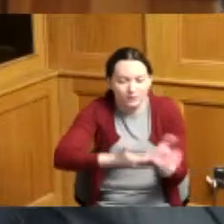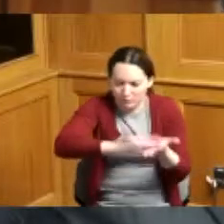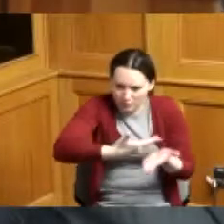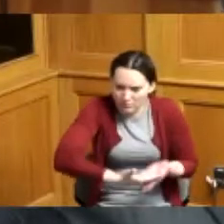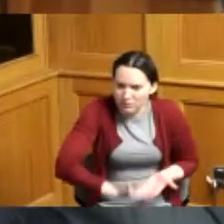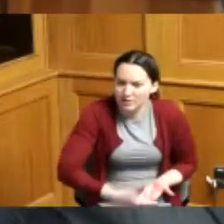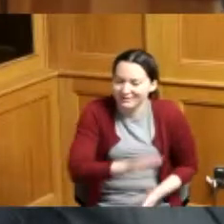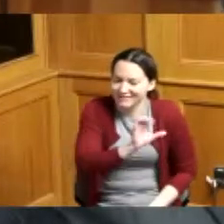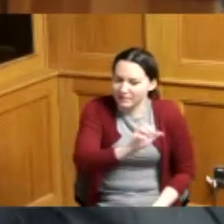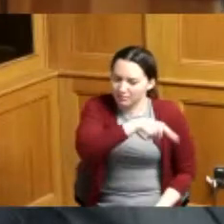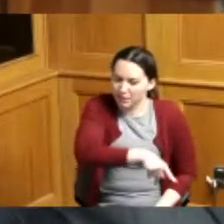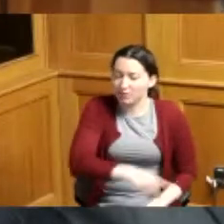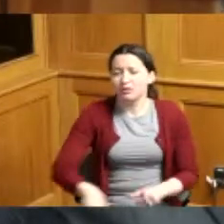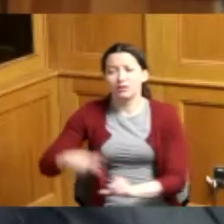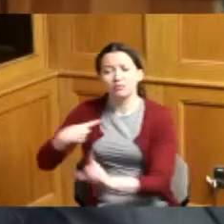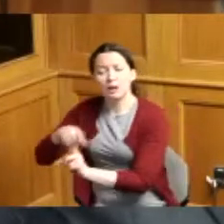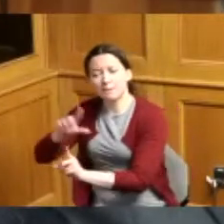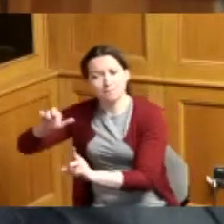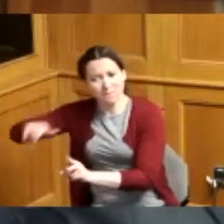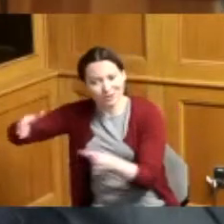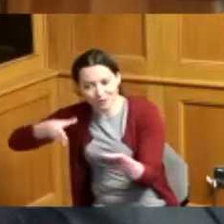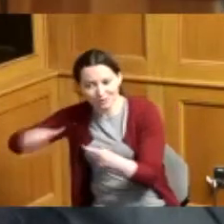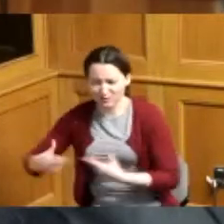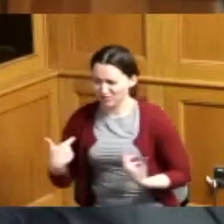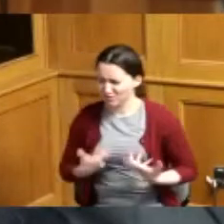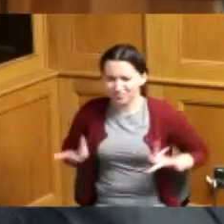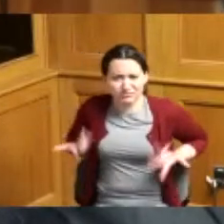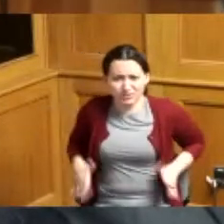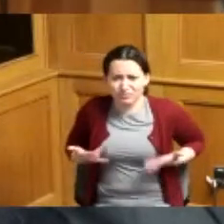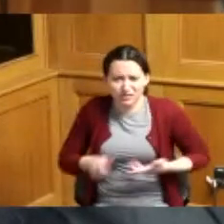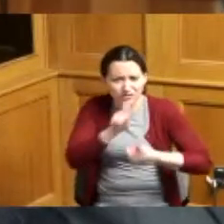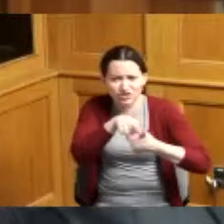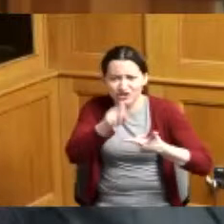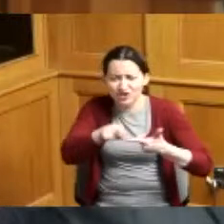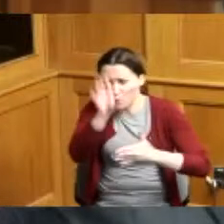capital improvement and the master plan we're already doing these improvements to the stadium